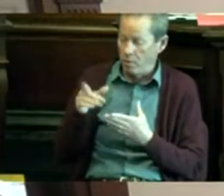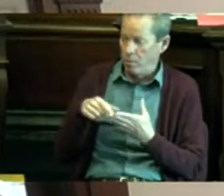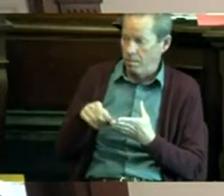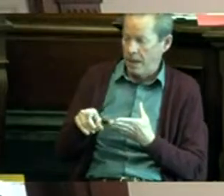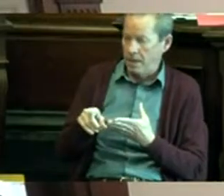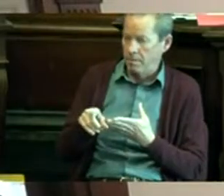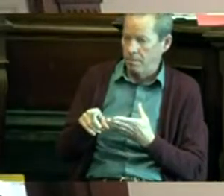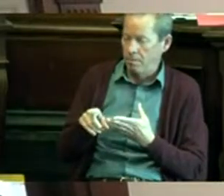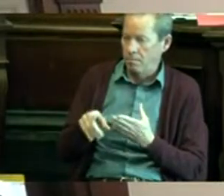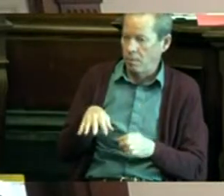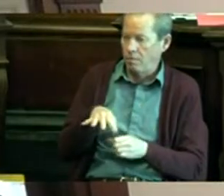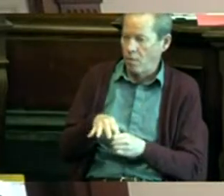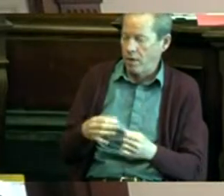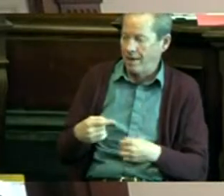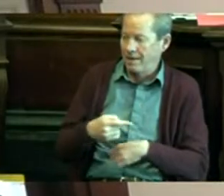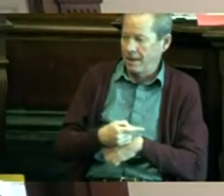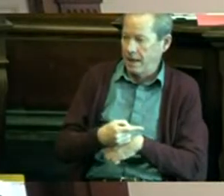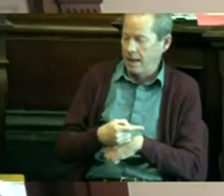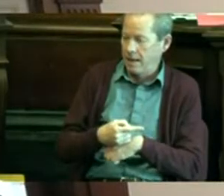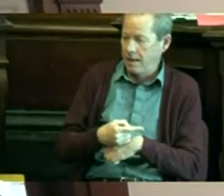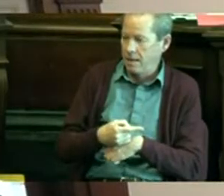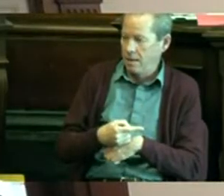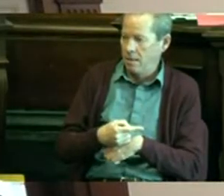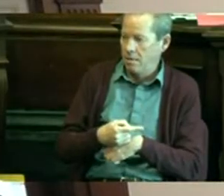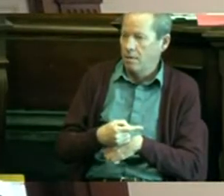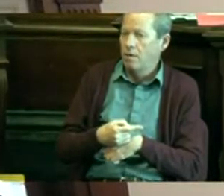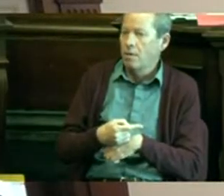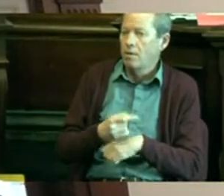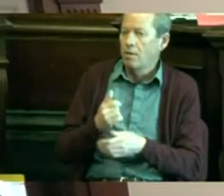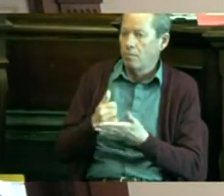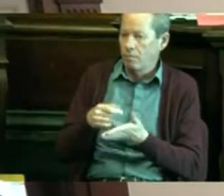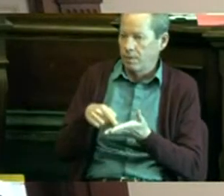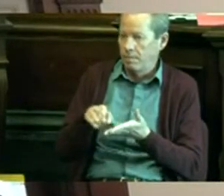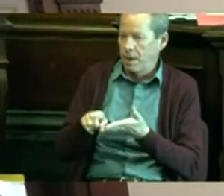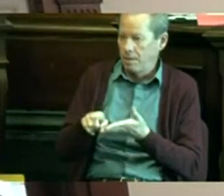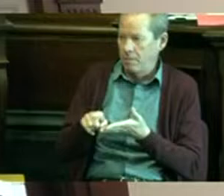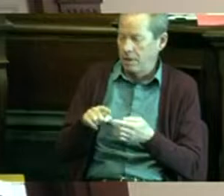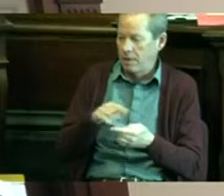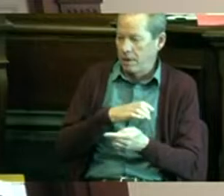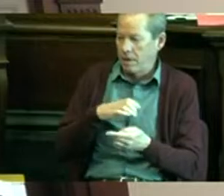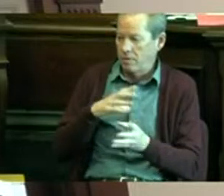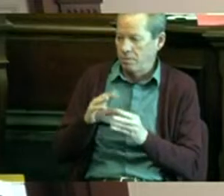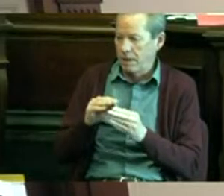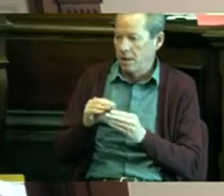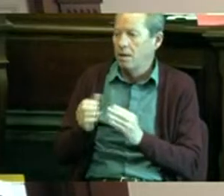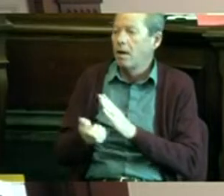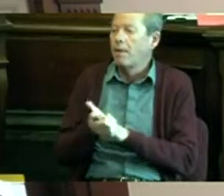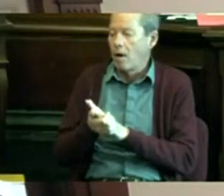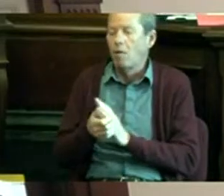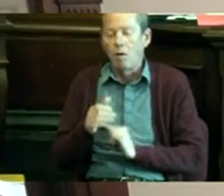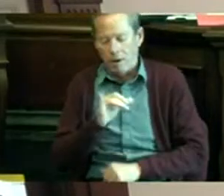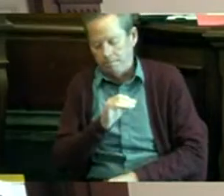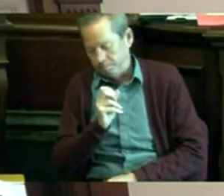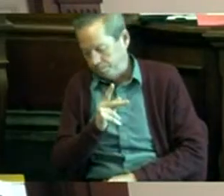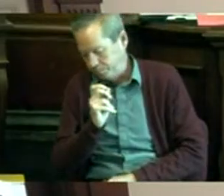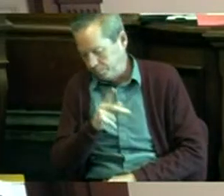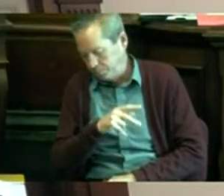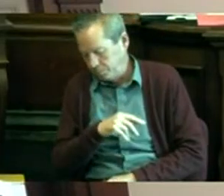why wouldn't we pay them now? Well, we will pay them. We're voting on it today. Will get us